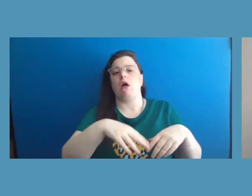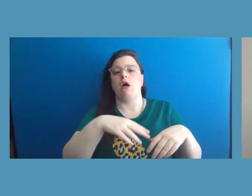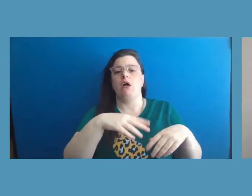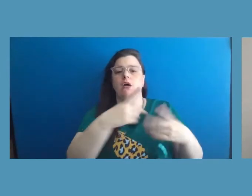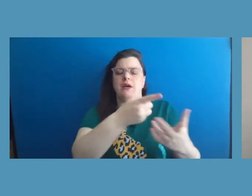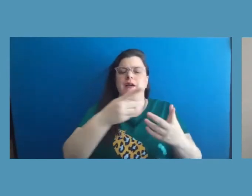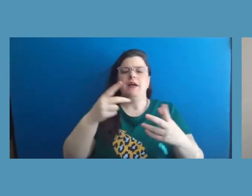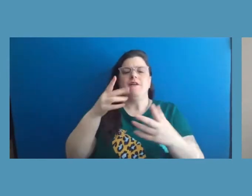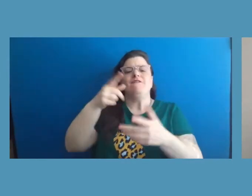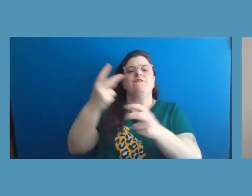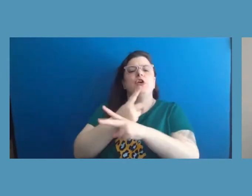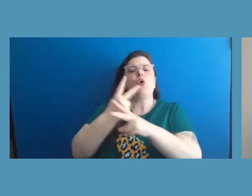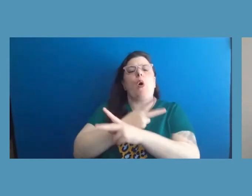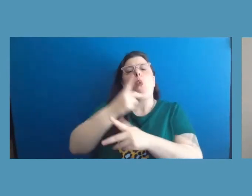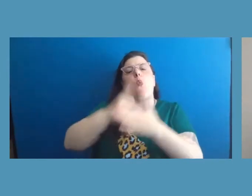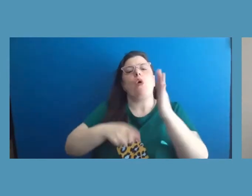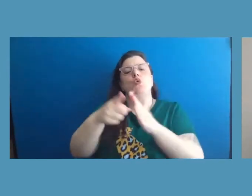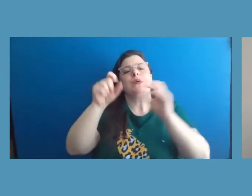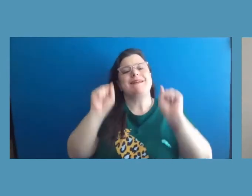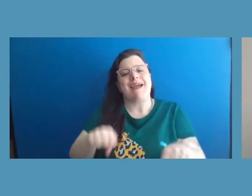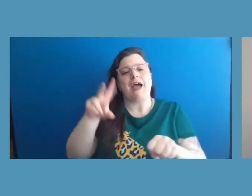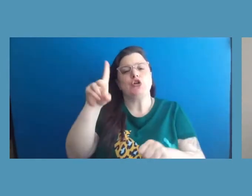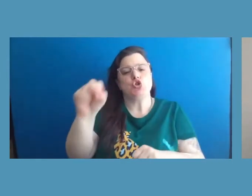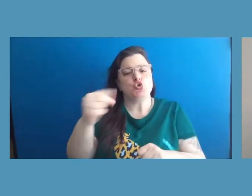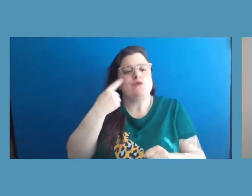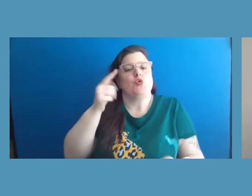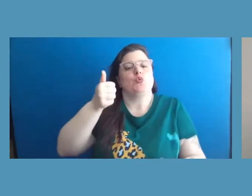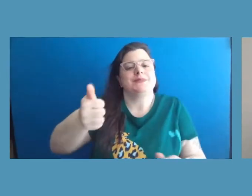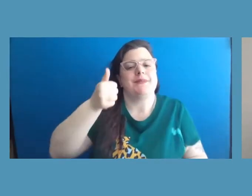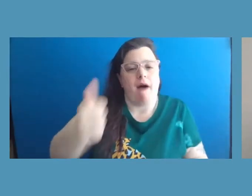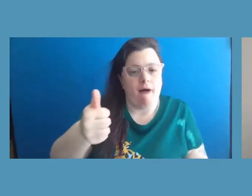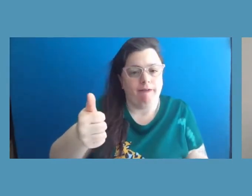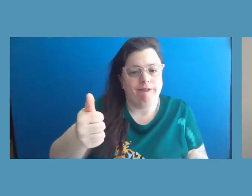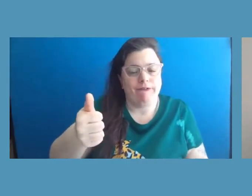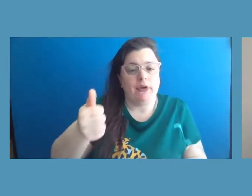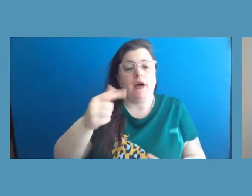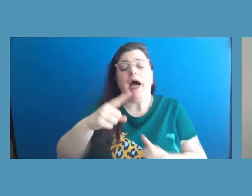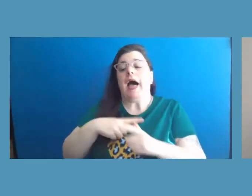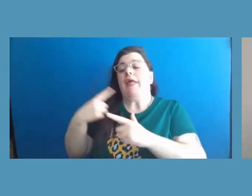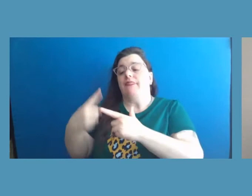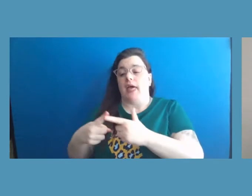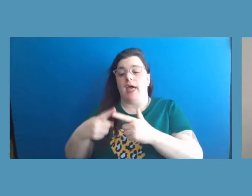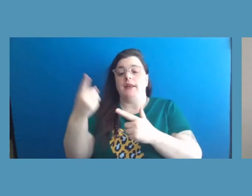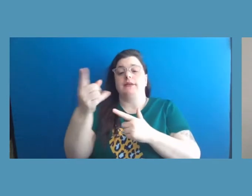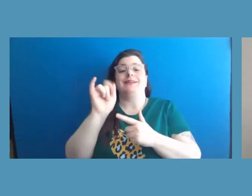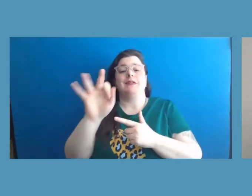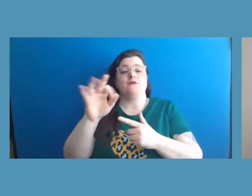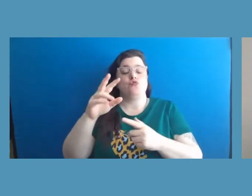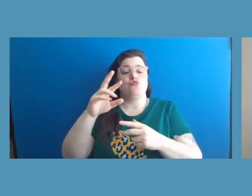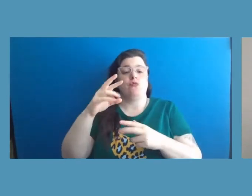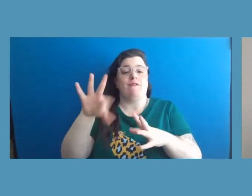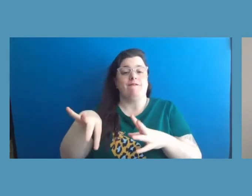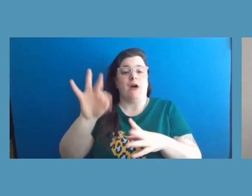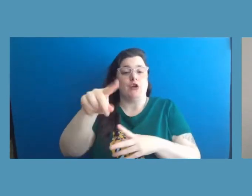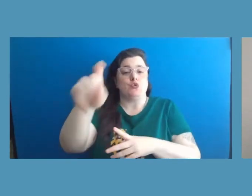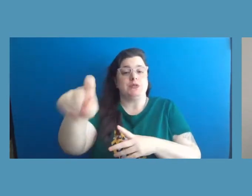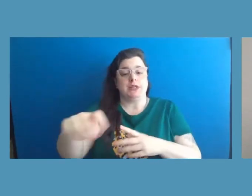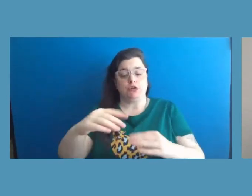consultation, or figuring out what you can do for yourself.